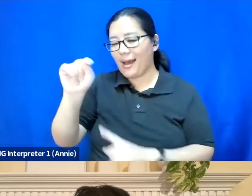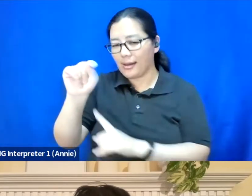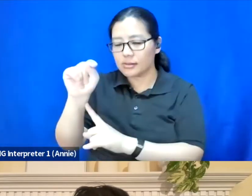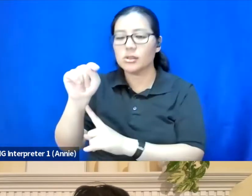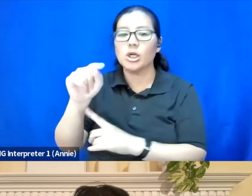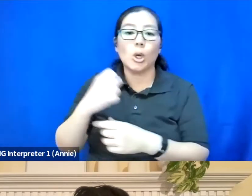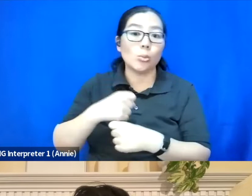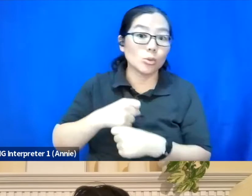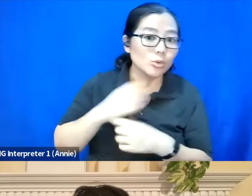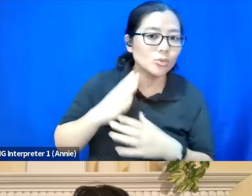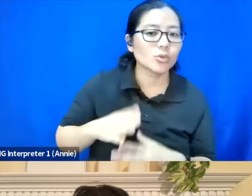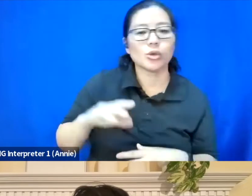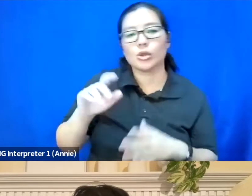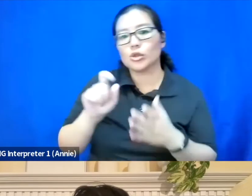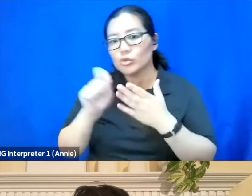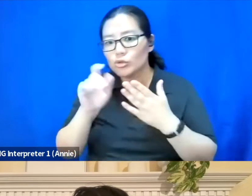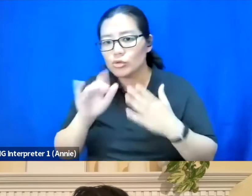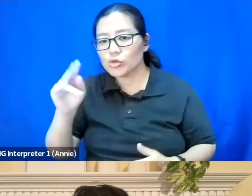So give me one second.